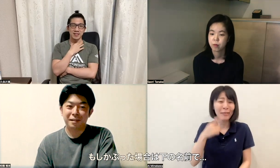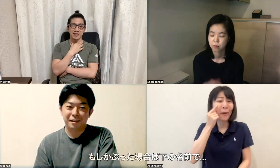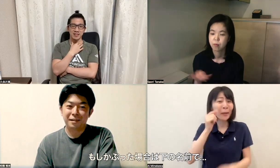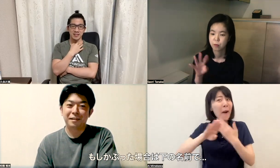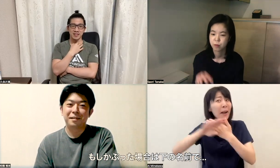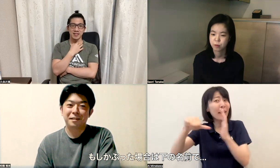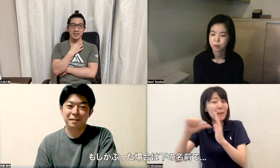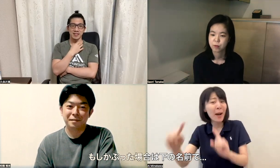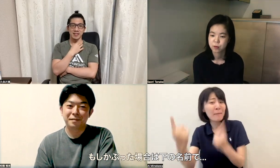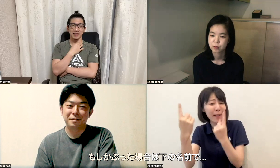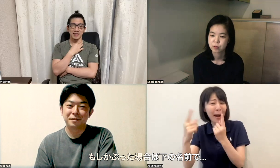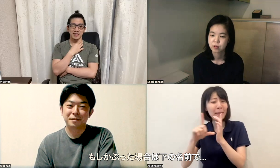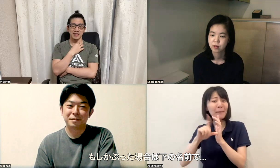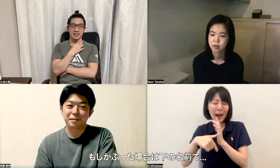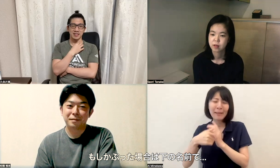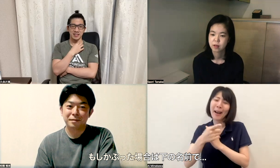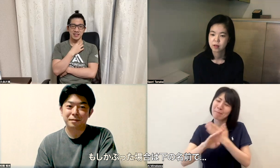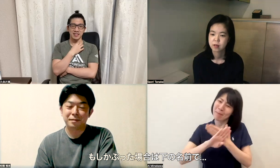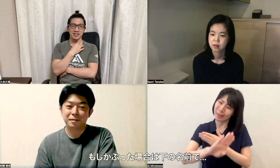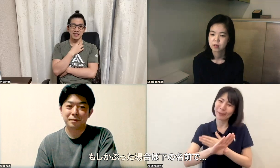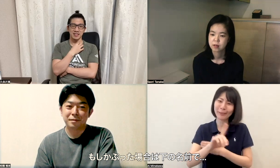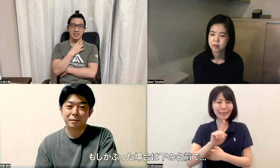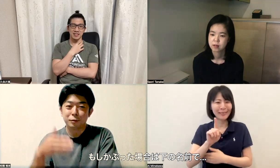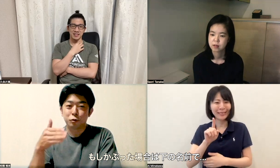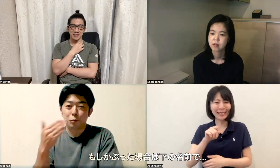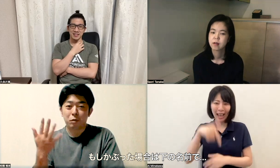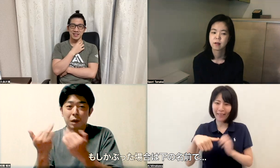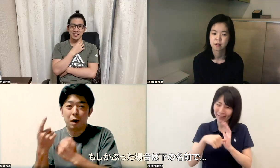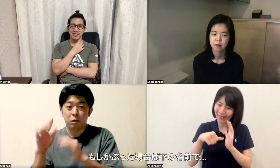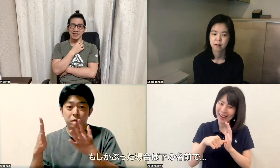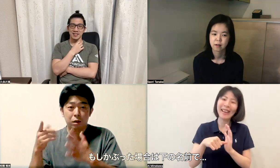If someone has a same last name, people call me with my last name.